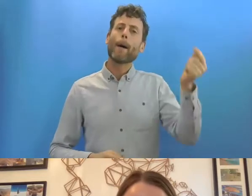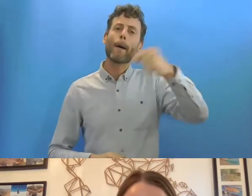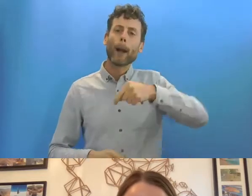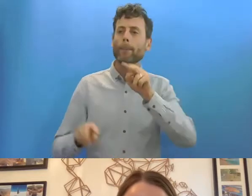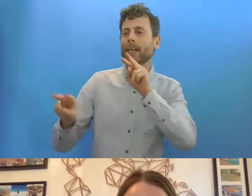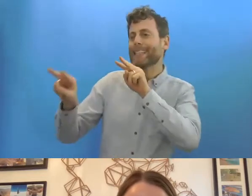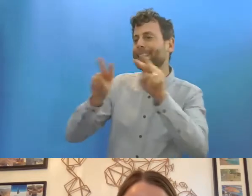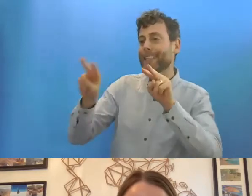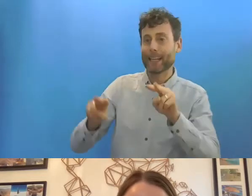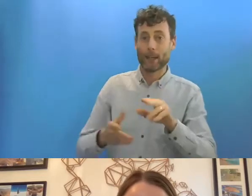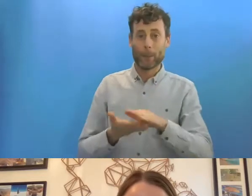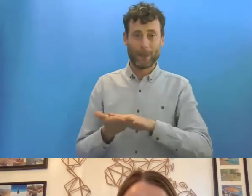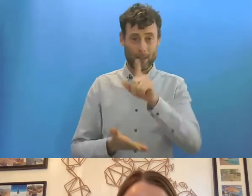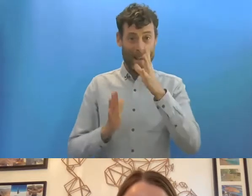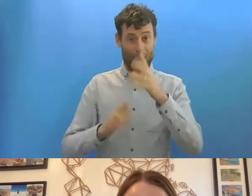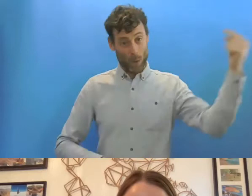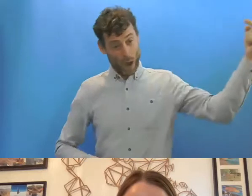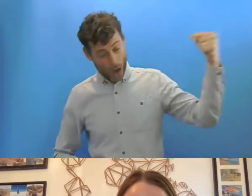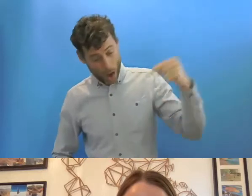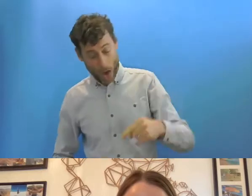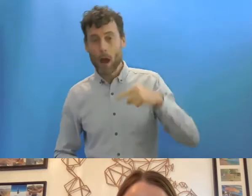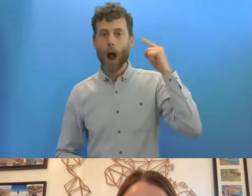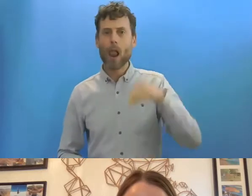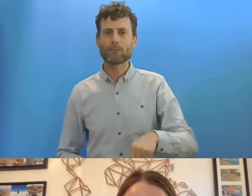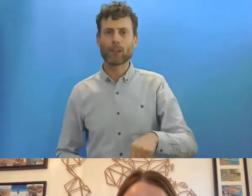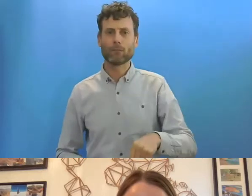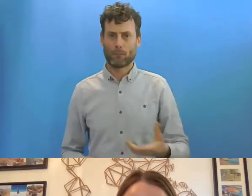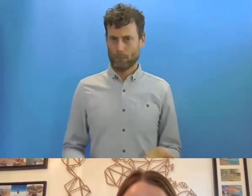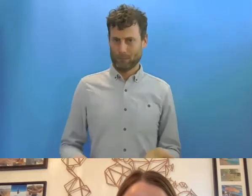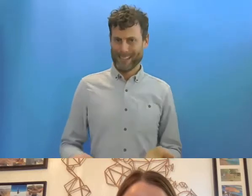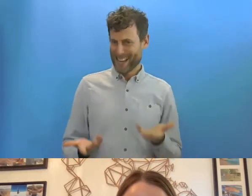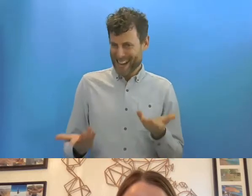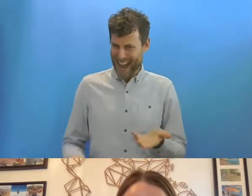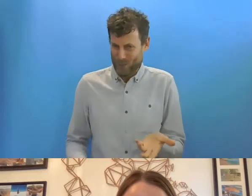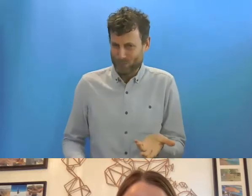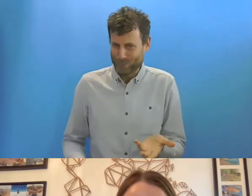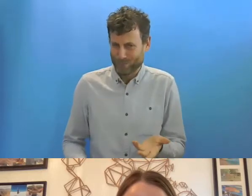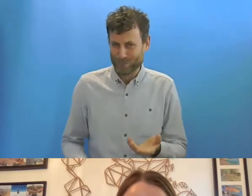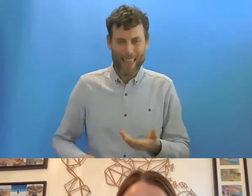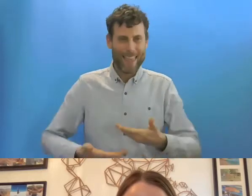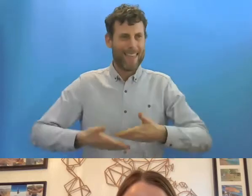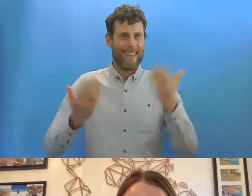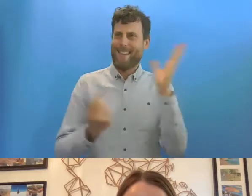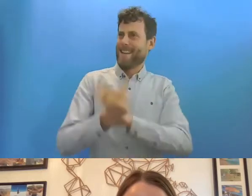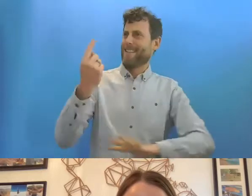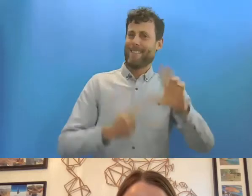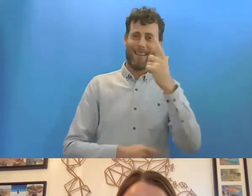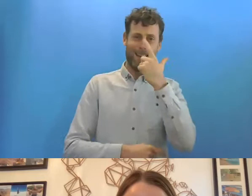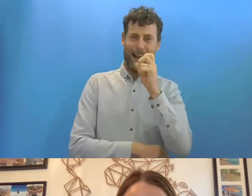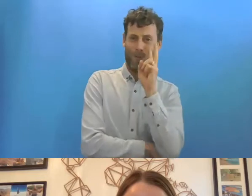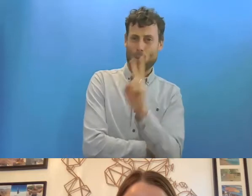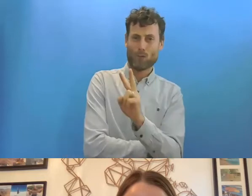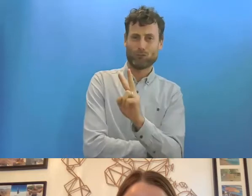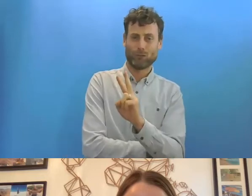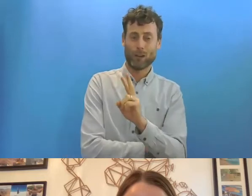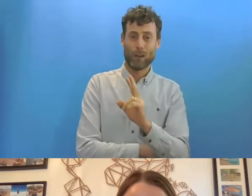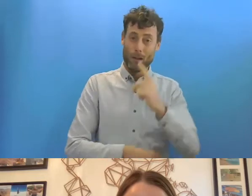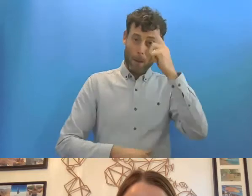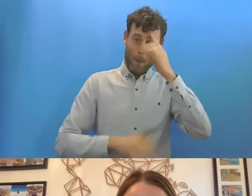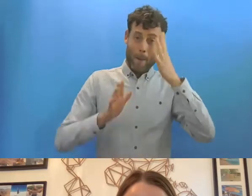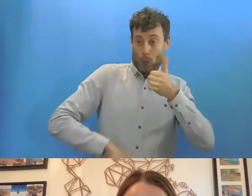And we can reach more people with the work, you don't have to be in London, you don't have to come to Southbank Centre and that is really, really brilliant and I think there are